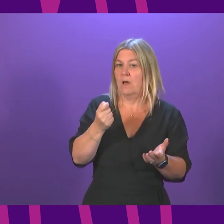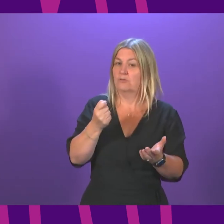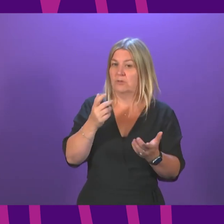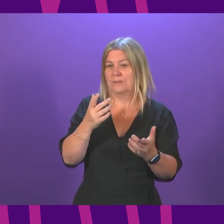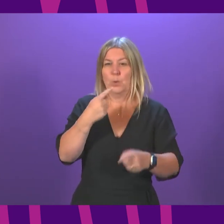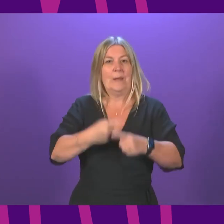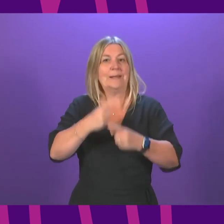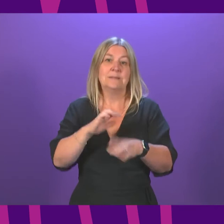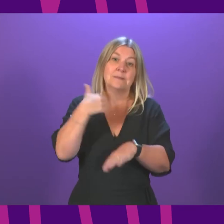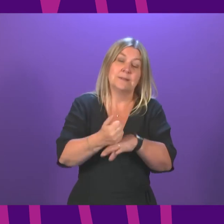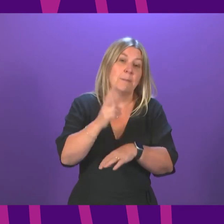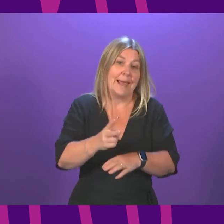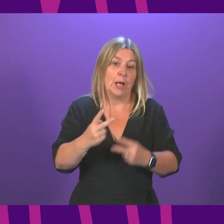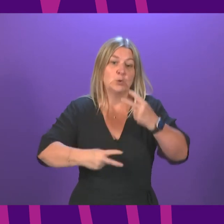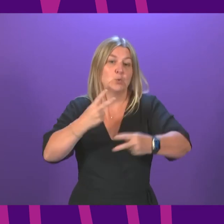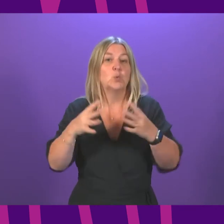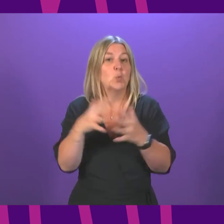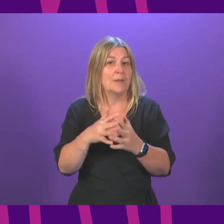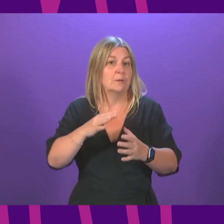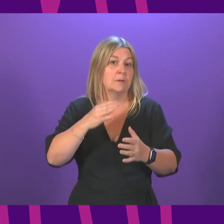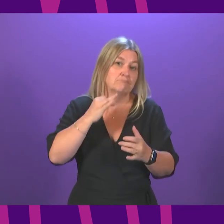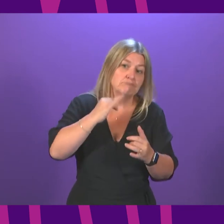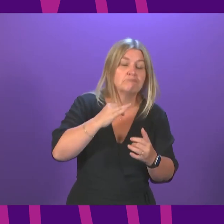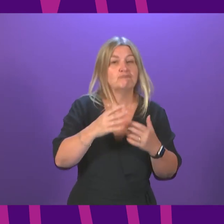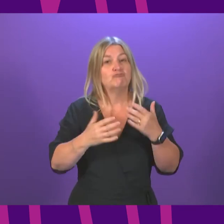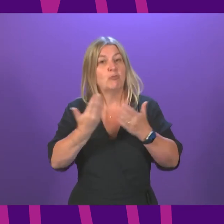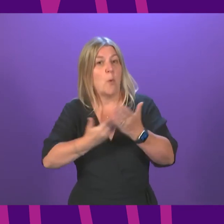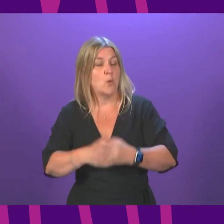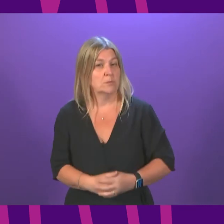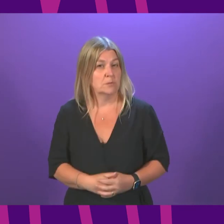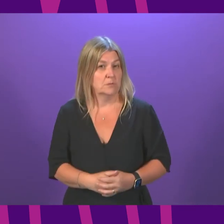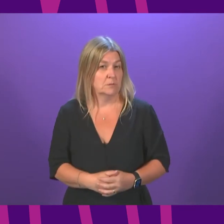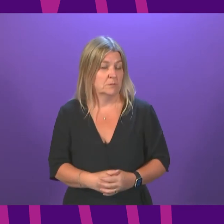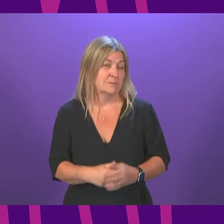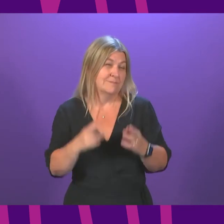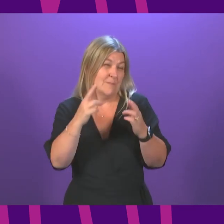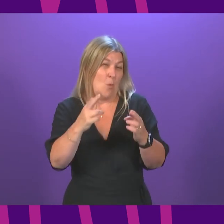Having made those comments, I hope that Parliament is assured that we have tried to construct